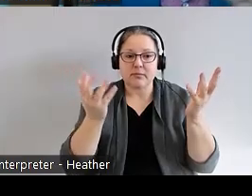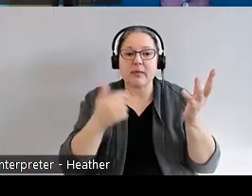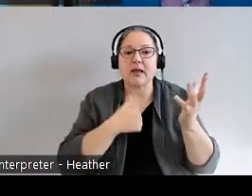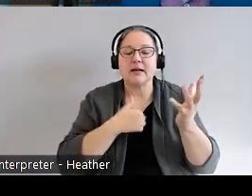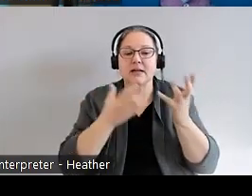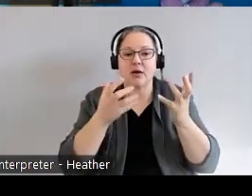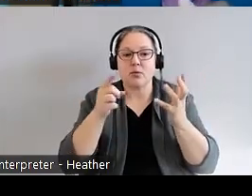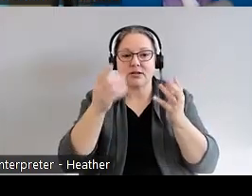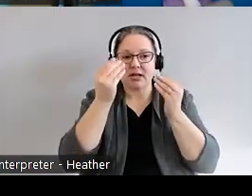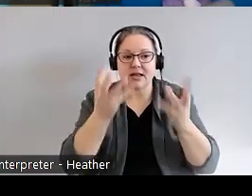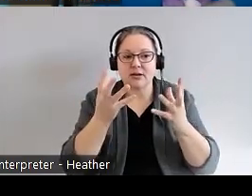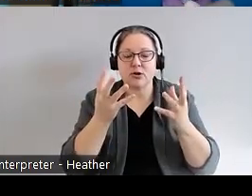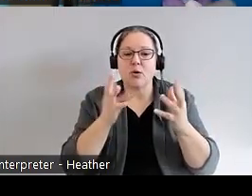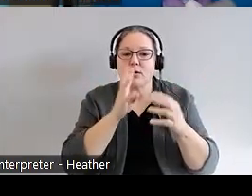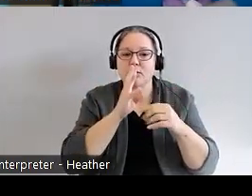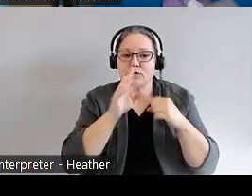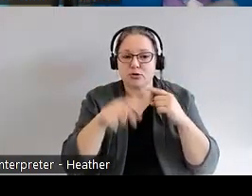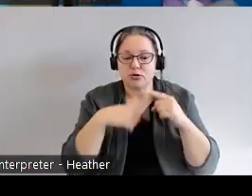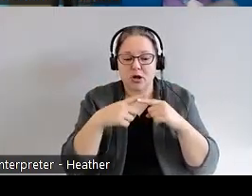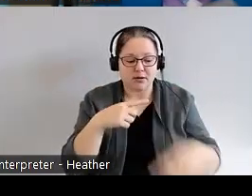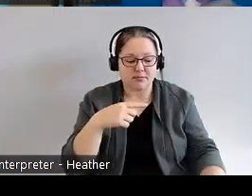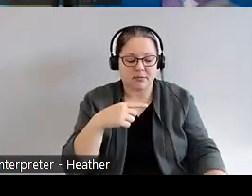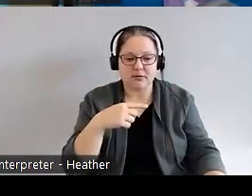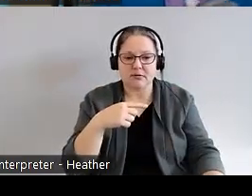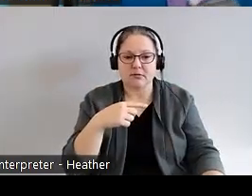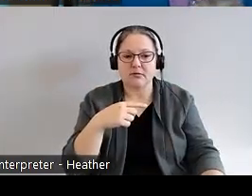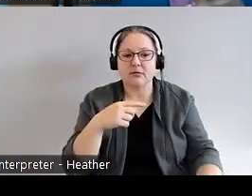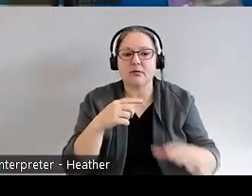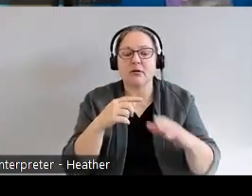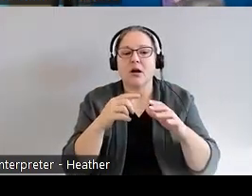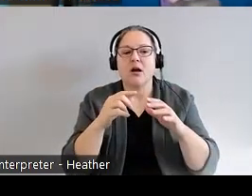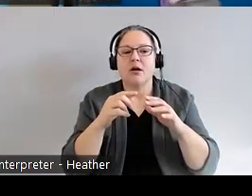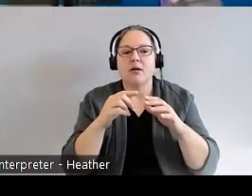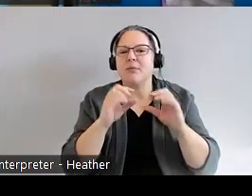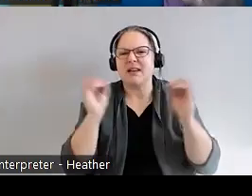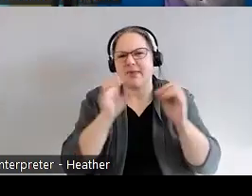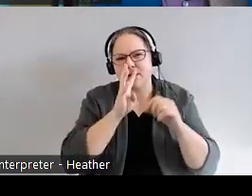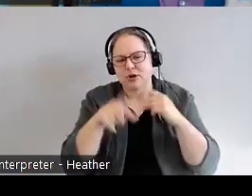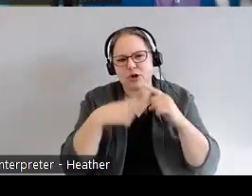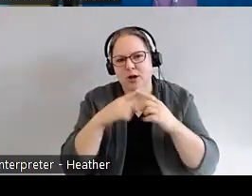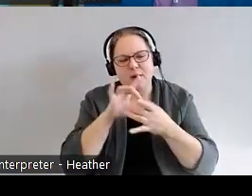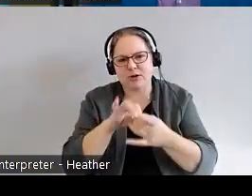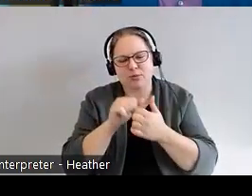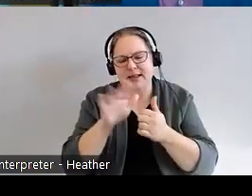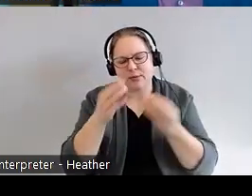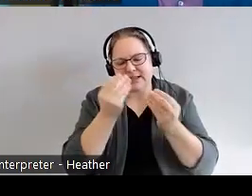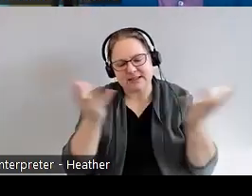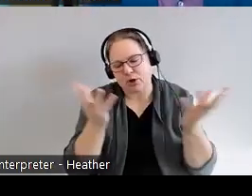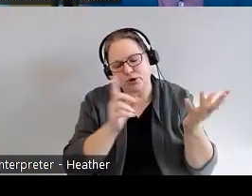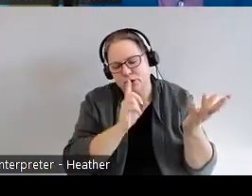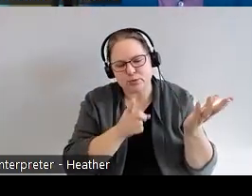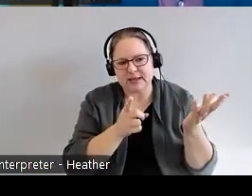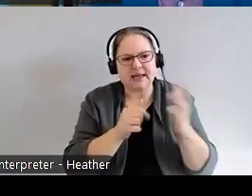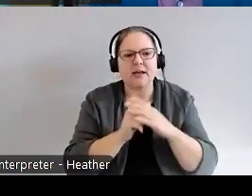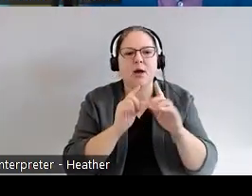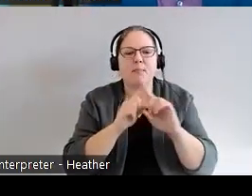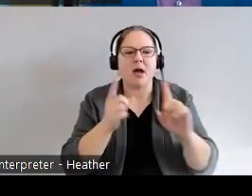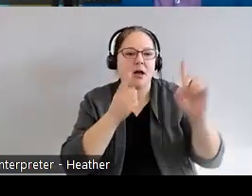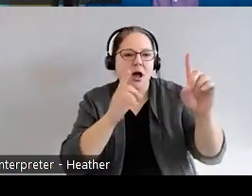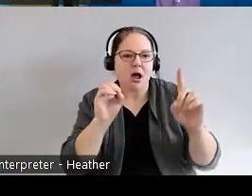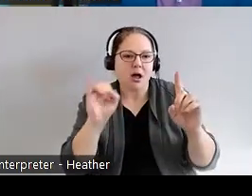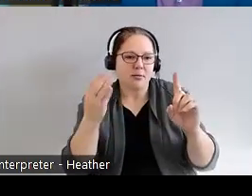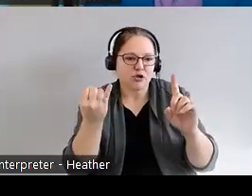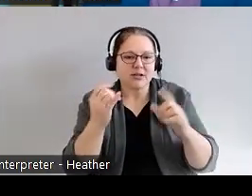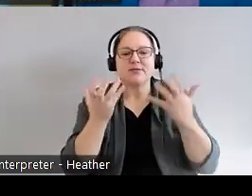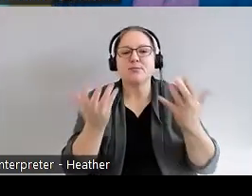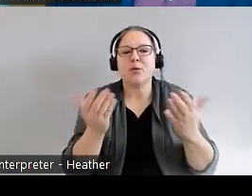relevant to uh any of these disclosures. Um those are objectives. Okay. So let's uh get to it. Um a